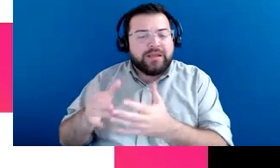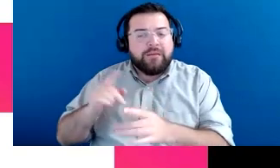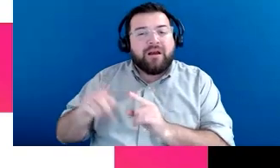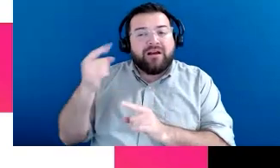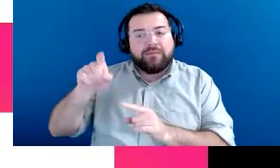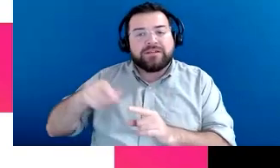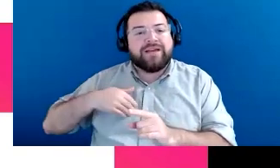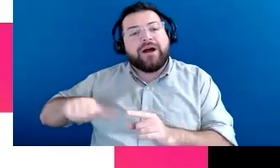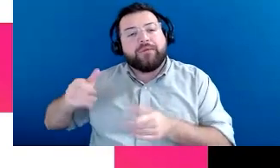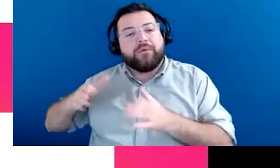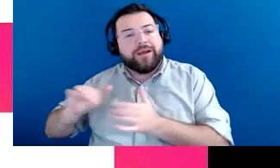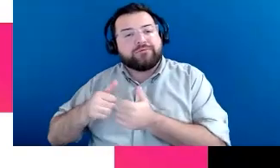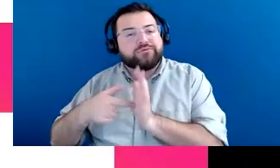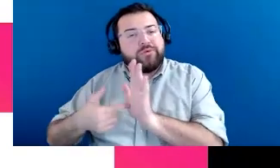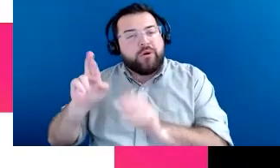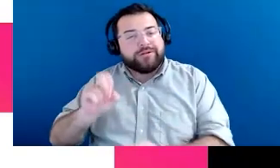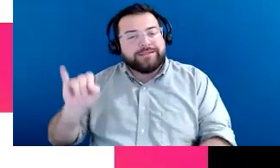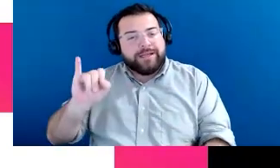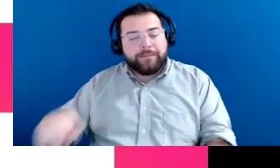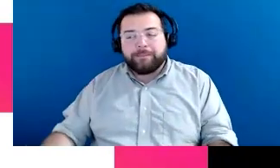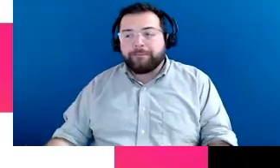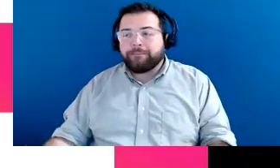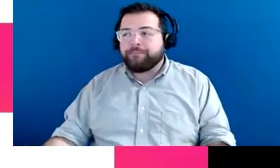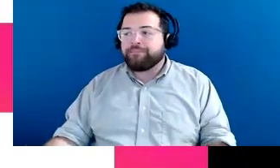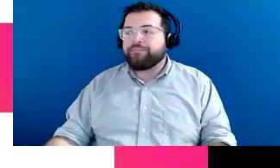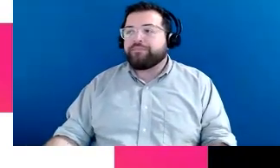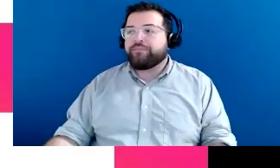All right. So this here I'm going to share,